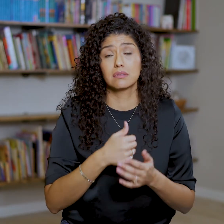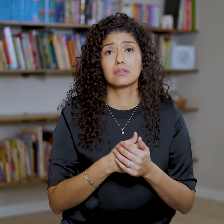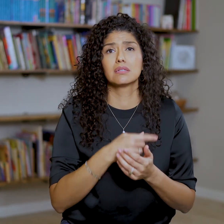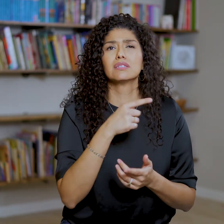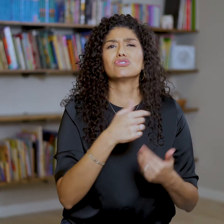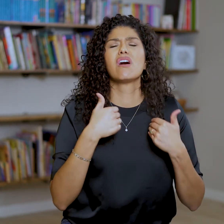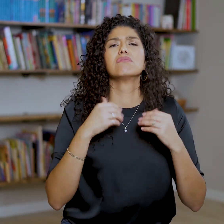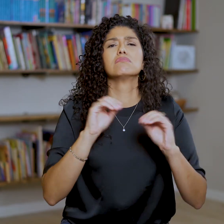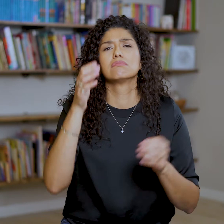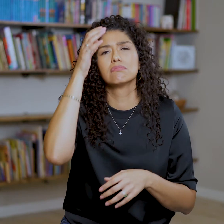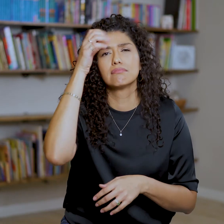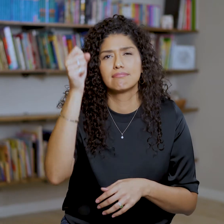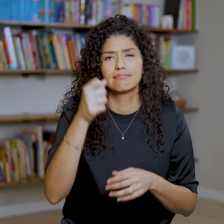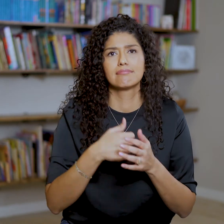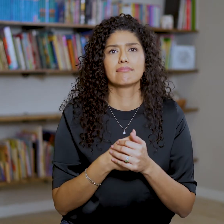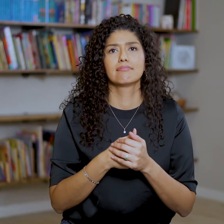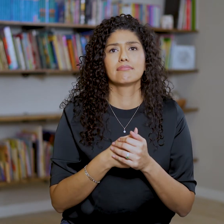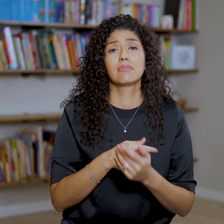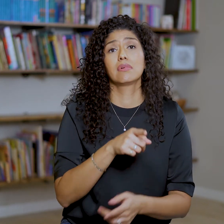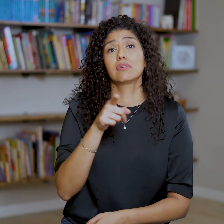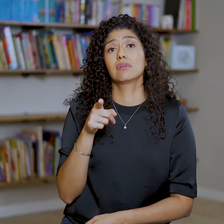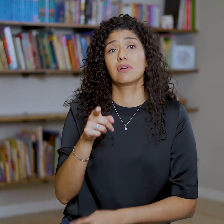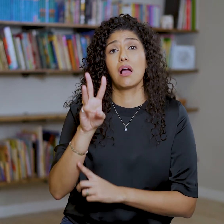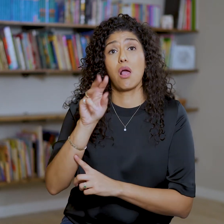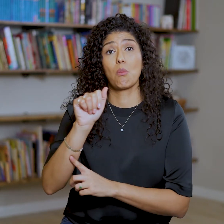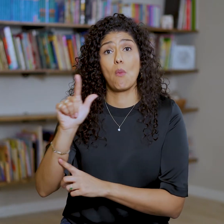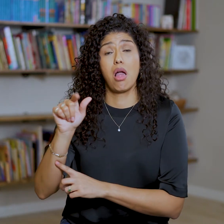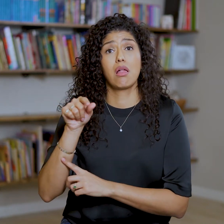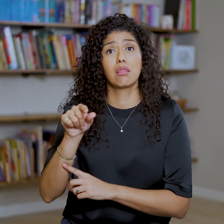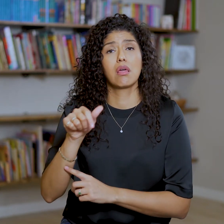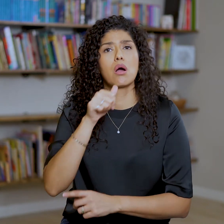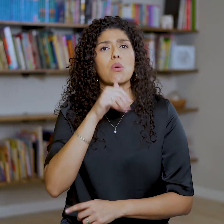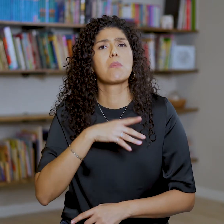without much discretion, and a wall—a woman who